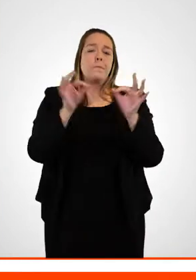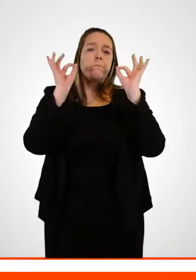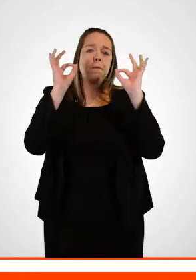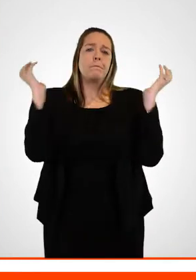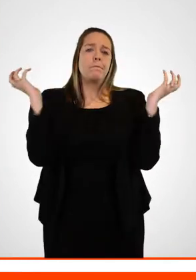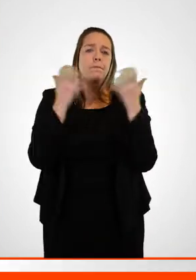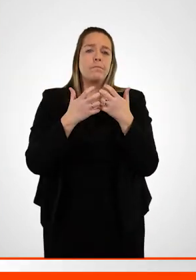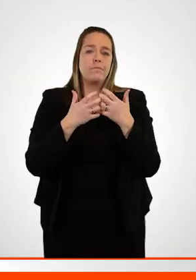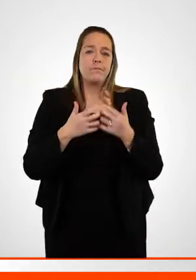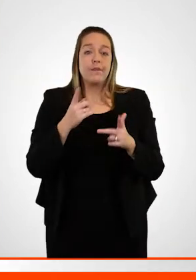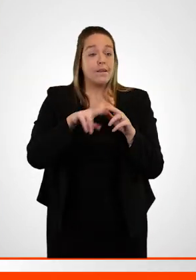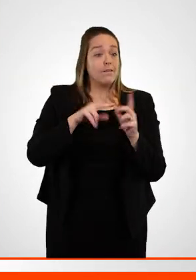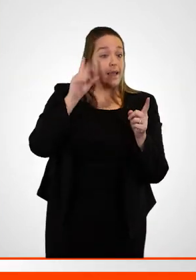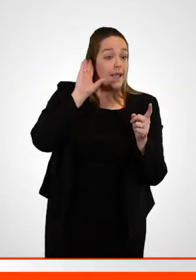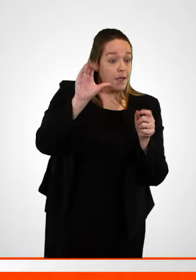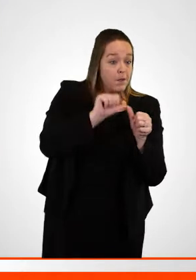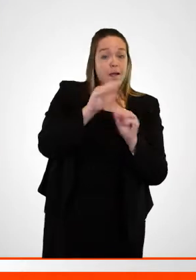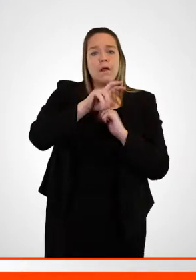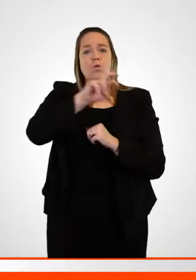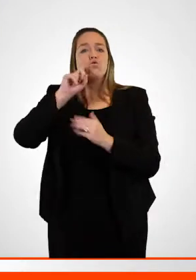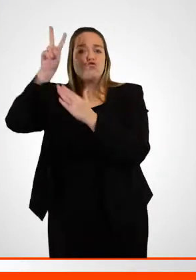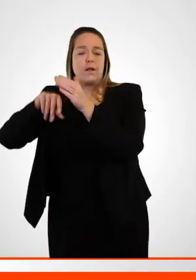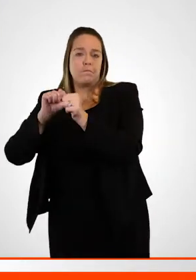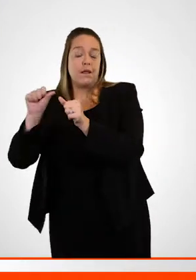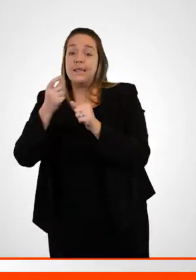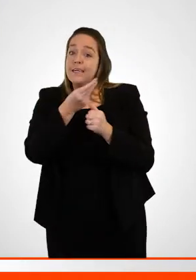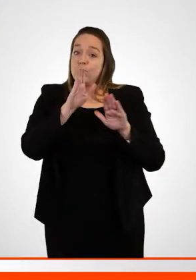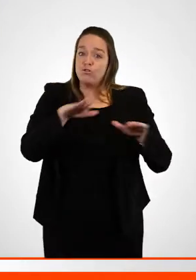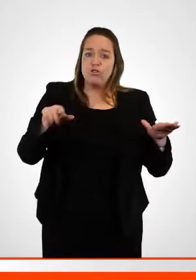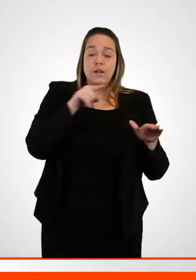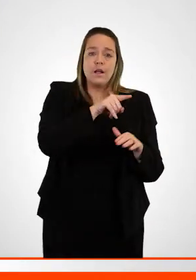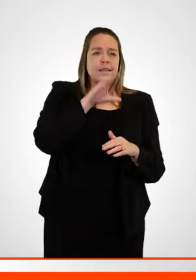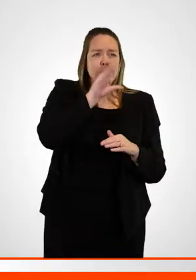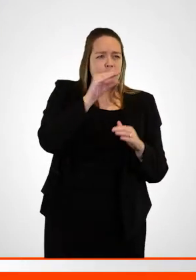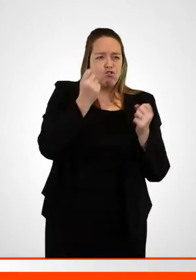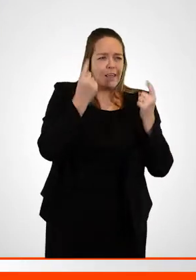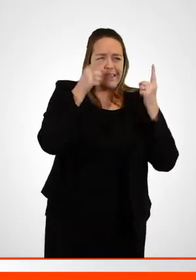You hear better, you read better. But we had some children who didn't do so well in their speech recognition abilities